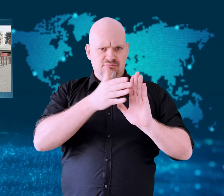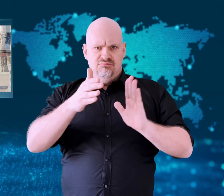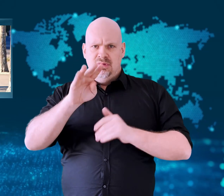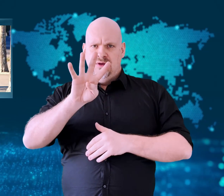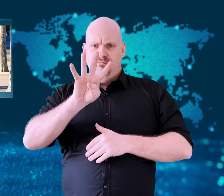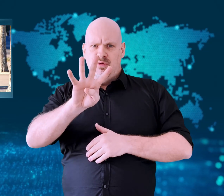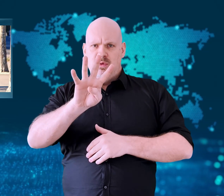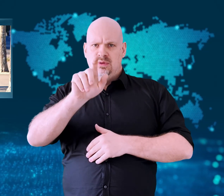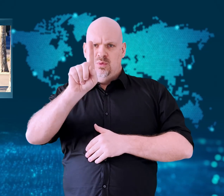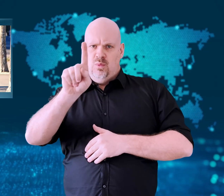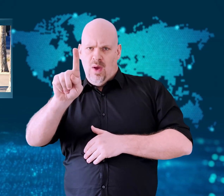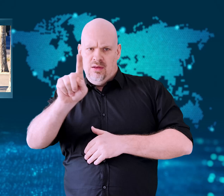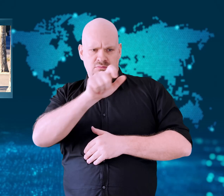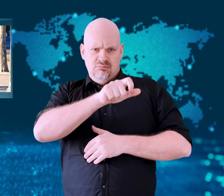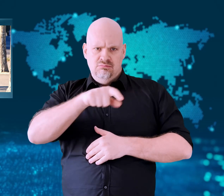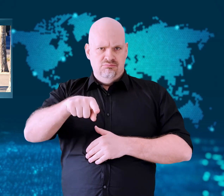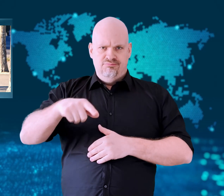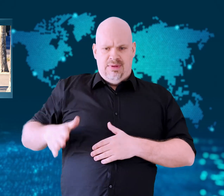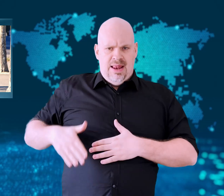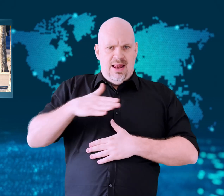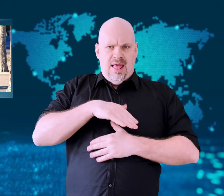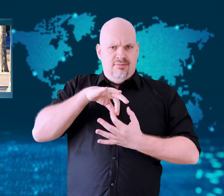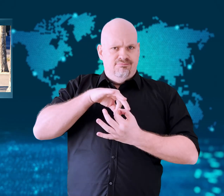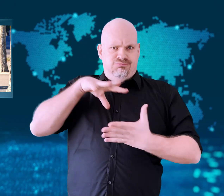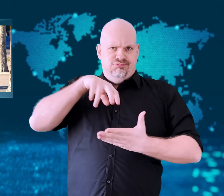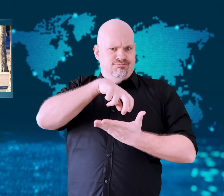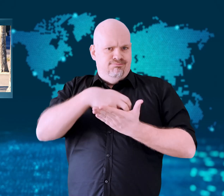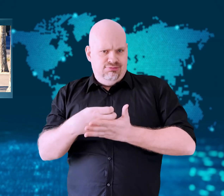he was able to ride a bike.